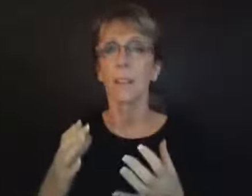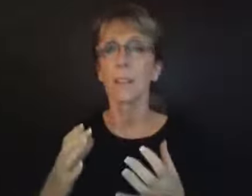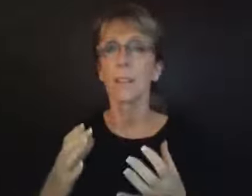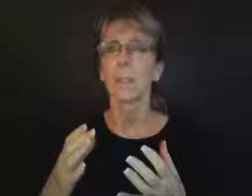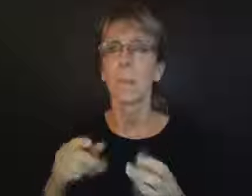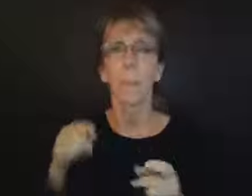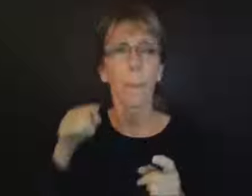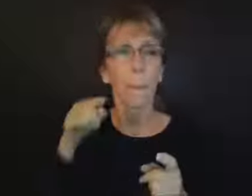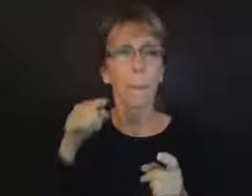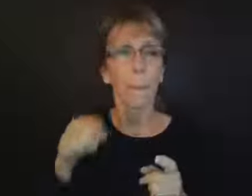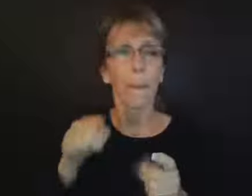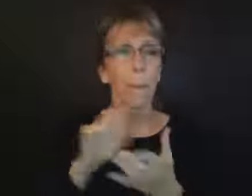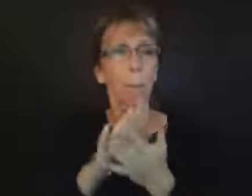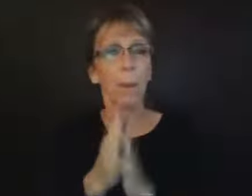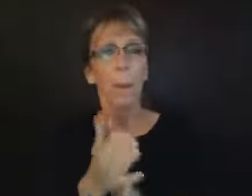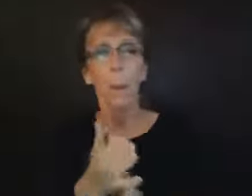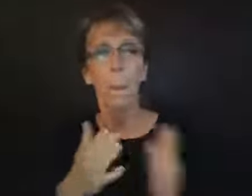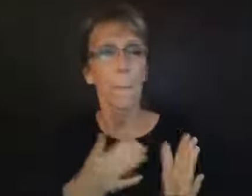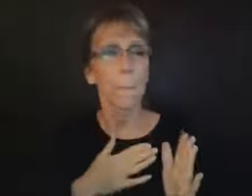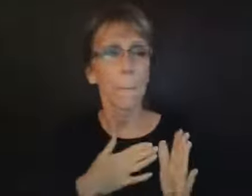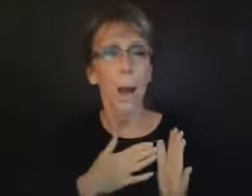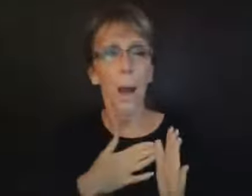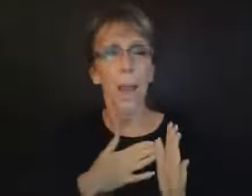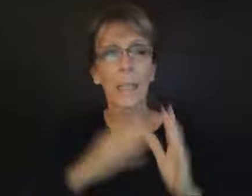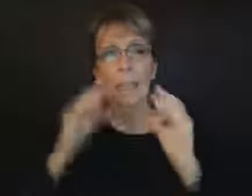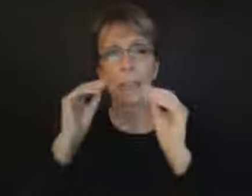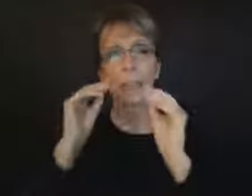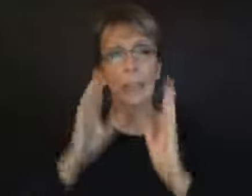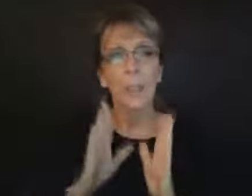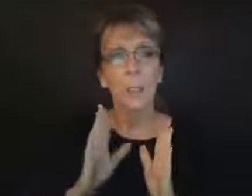They became my teachers.